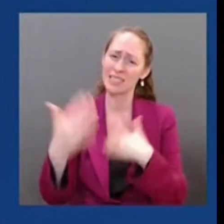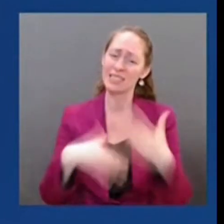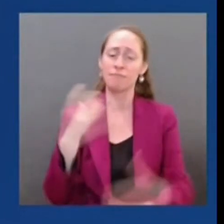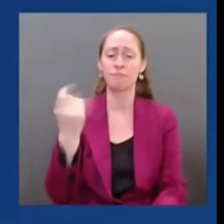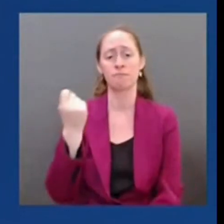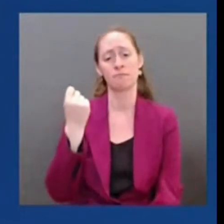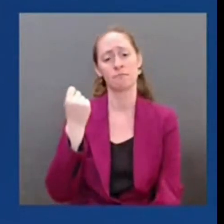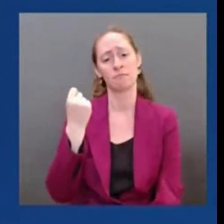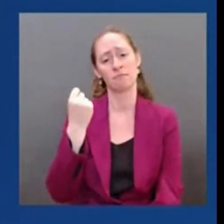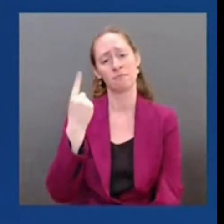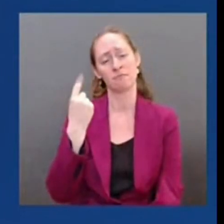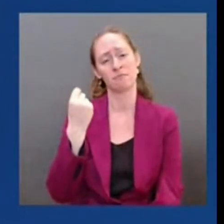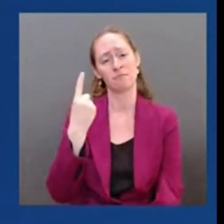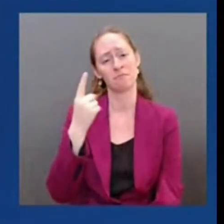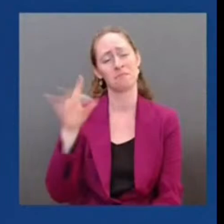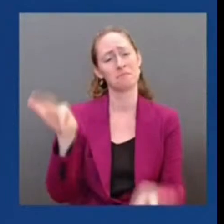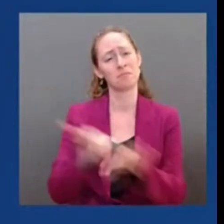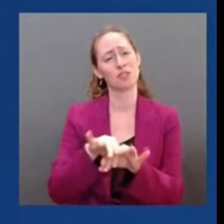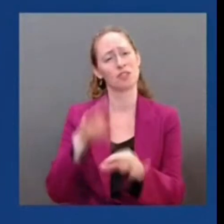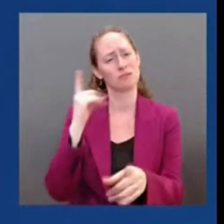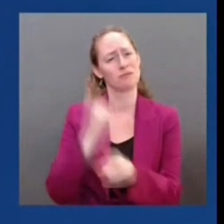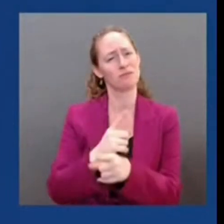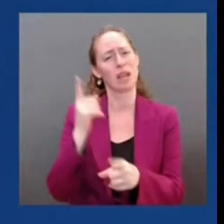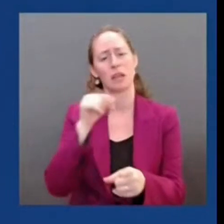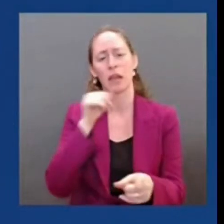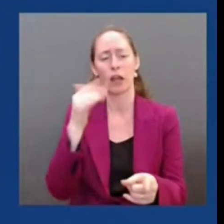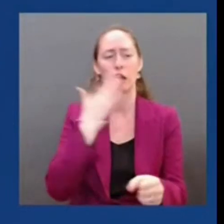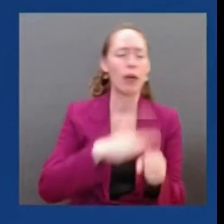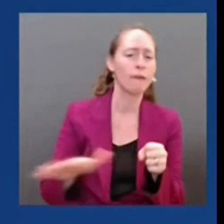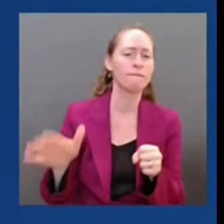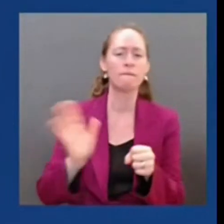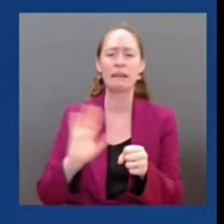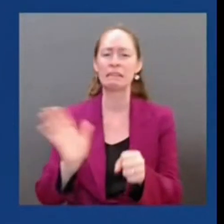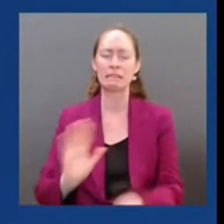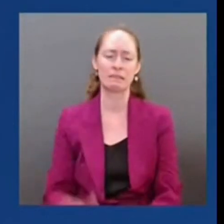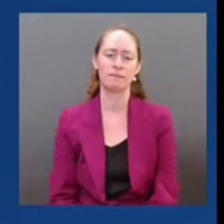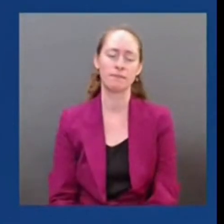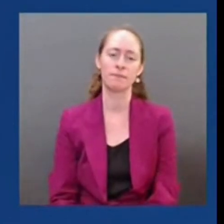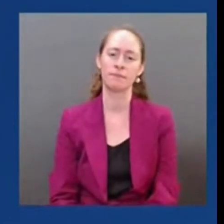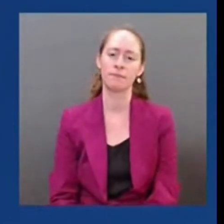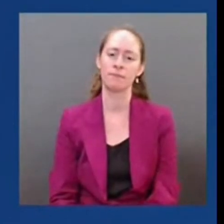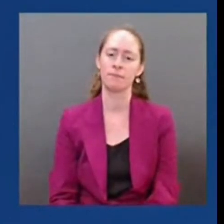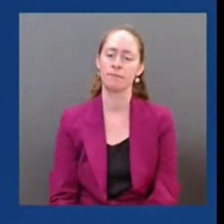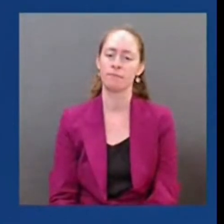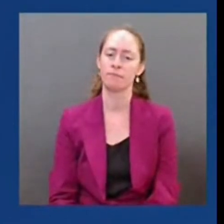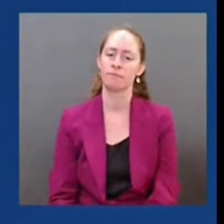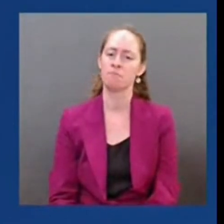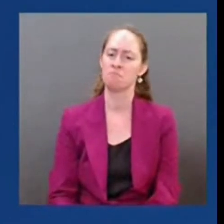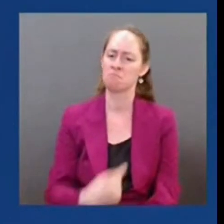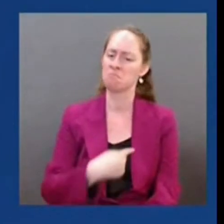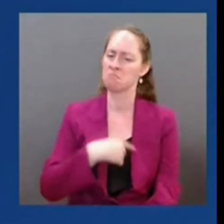POSSIBLE, BUT I THINK WE ALSO ALL AGREE WE WANT TO GET IT